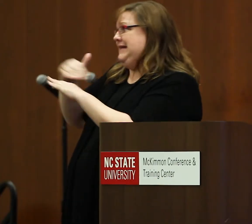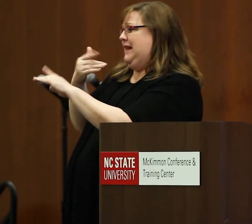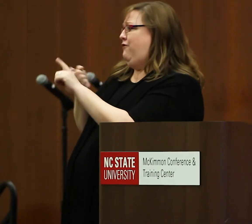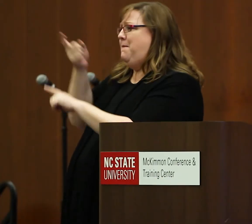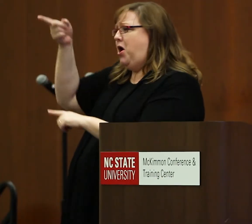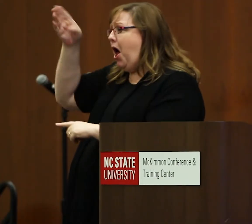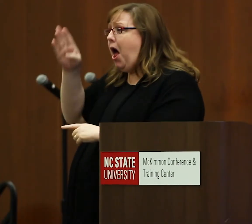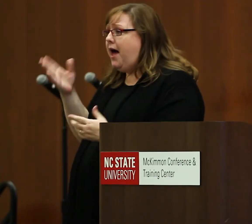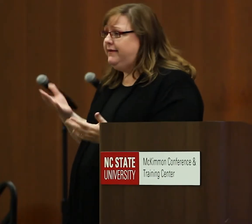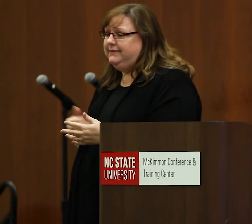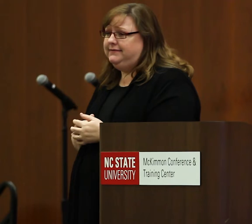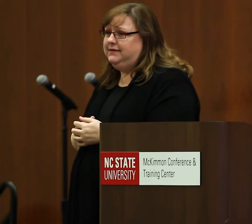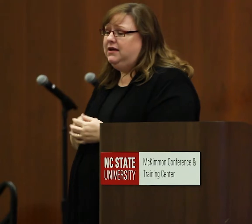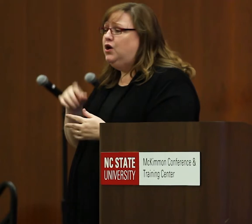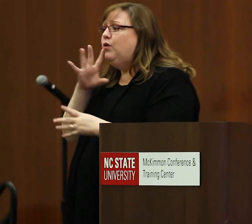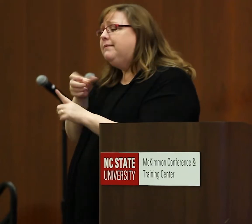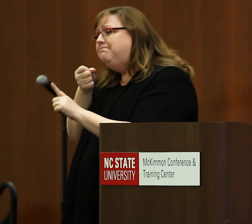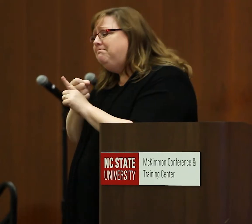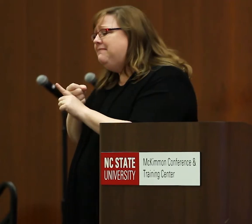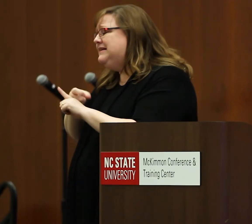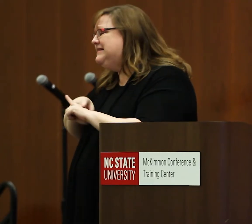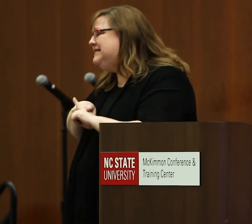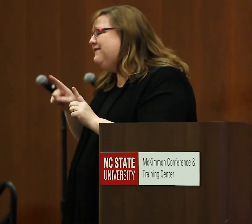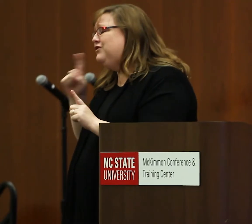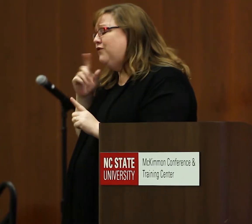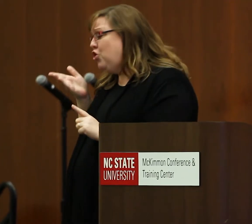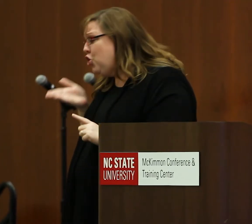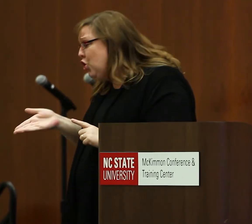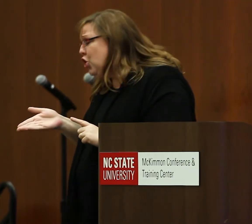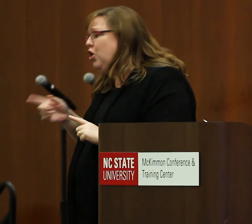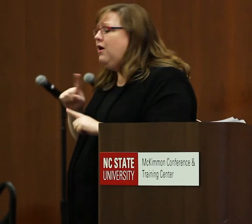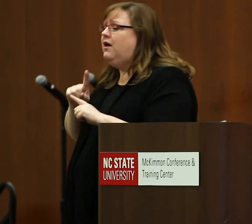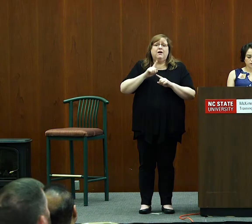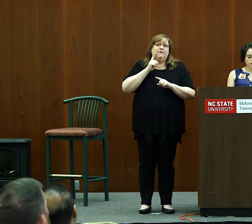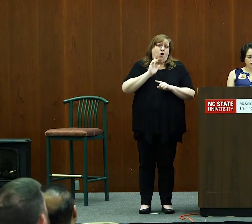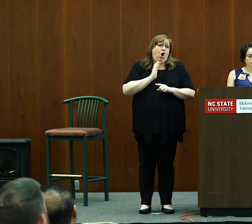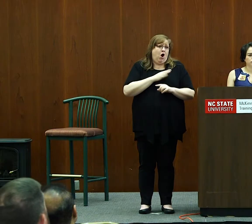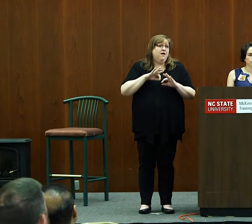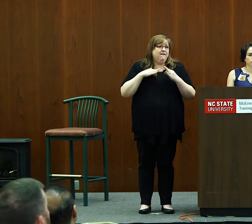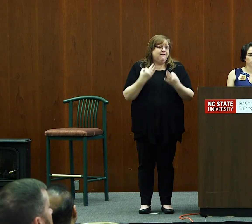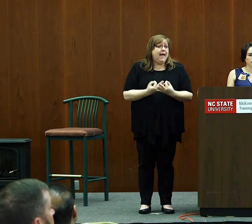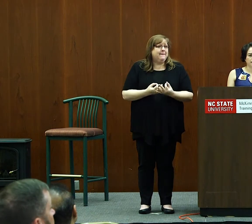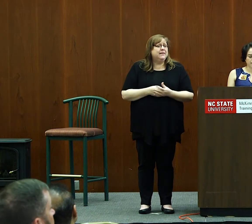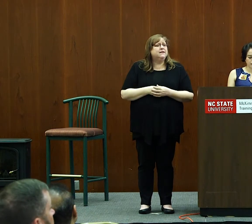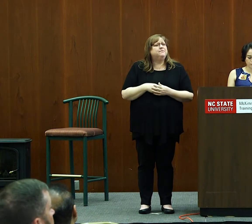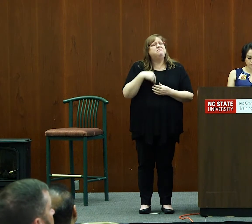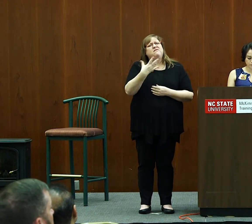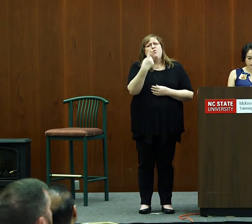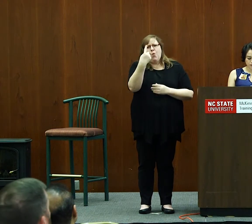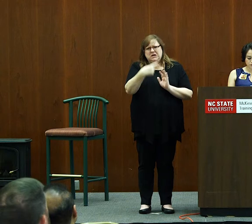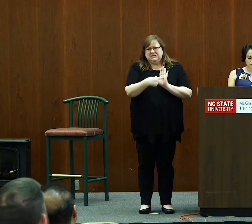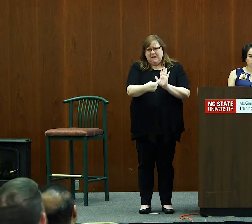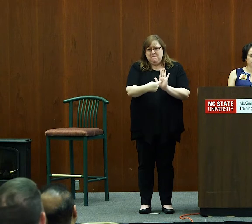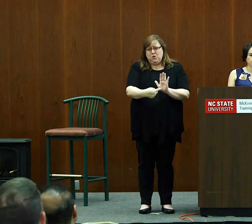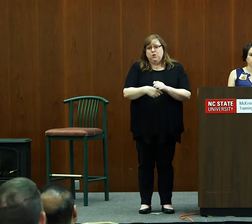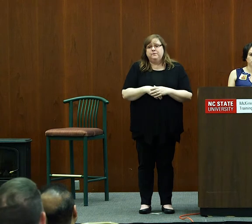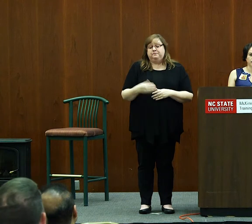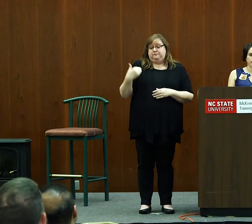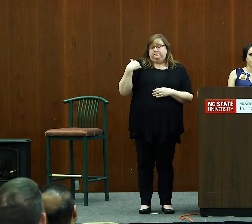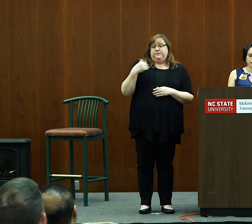the difference in her and for our family. To give you just one example, in 2014,